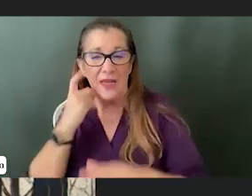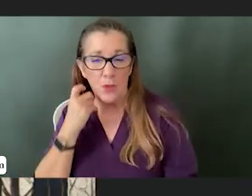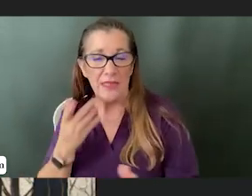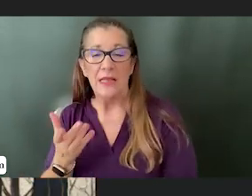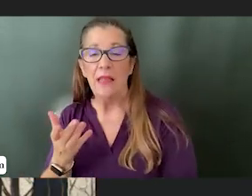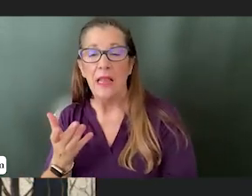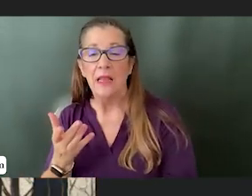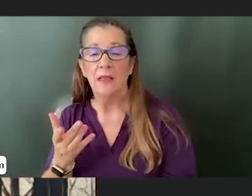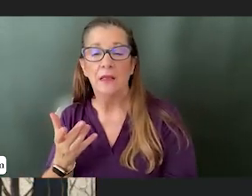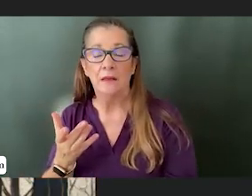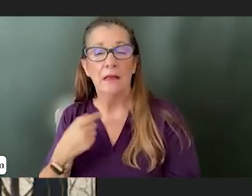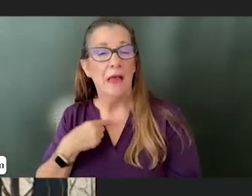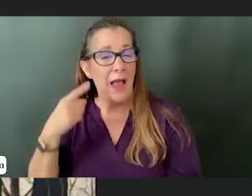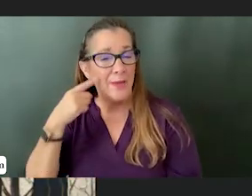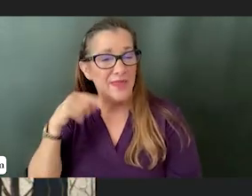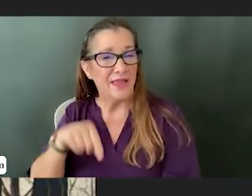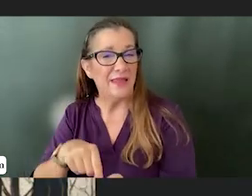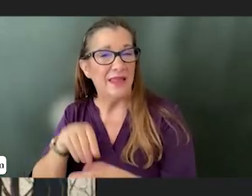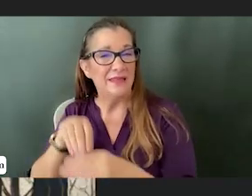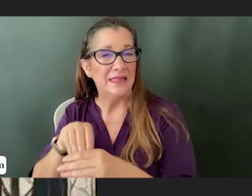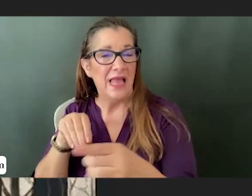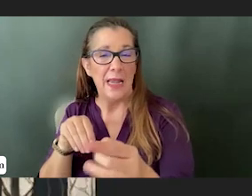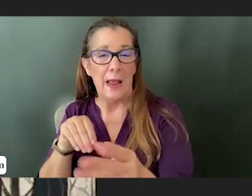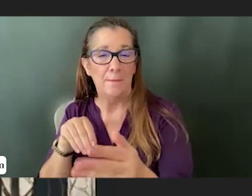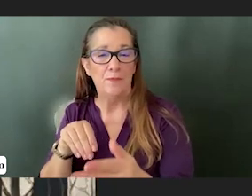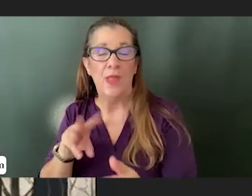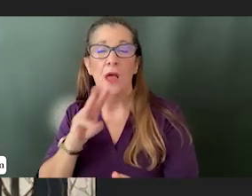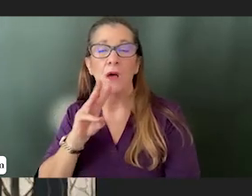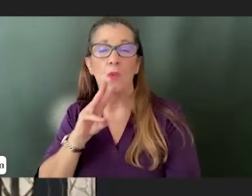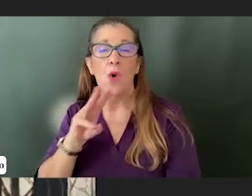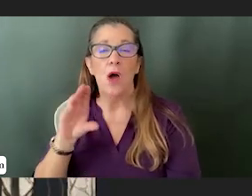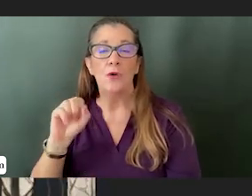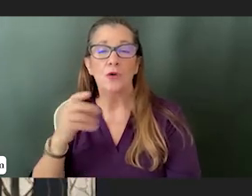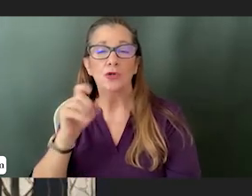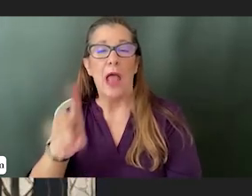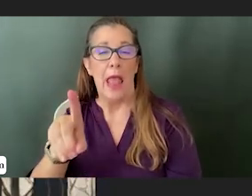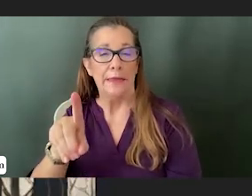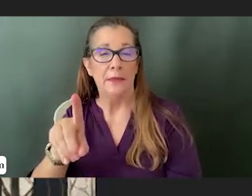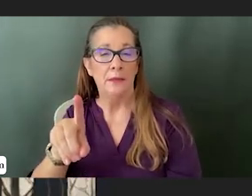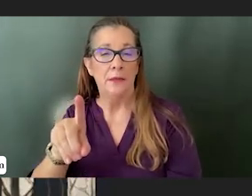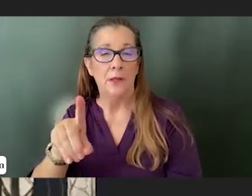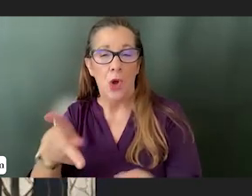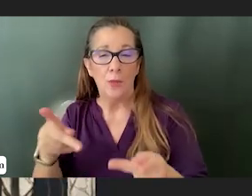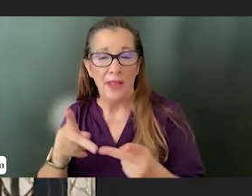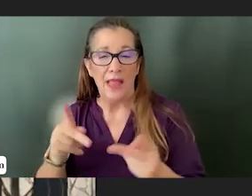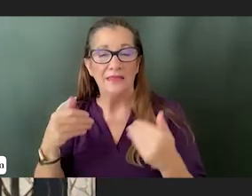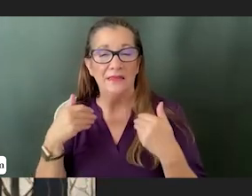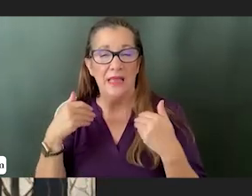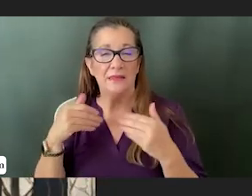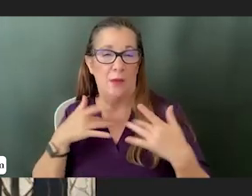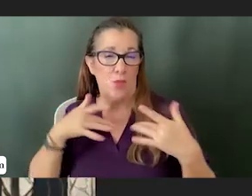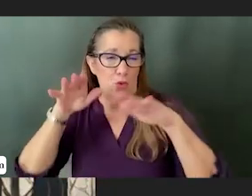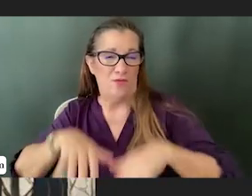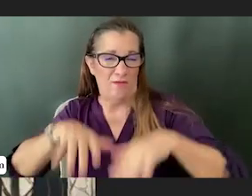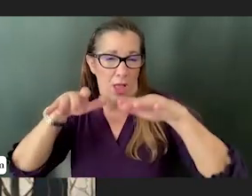Um, it makes me think that this is in a, um, watershed area or a place that's, uh, swampy or prone to flooding because of the trees.